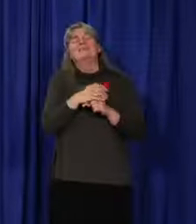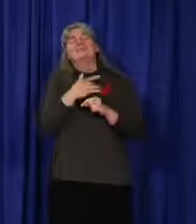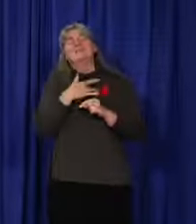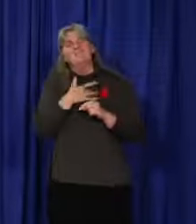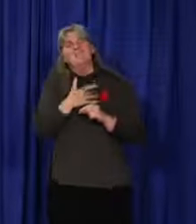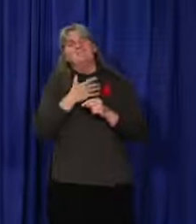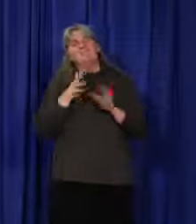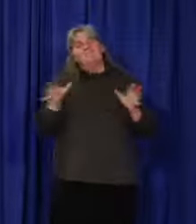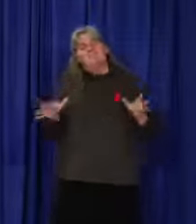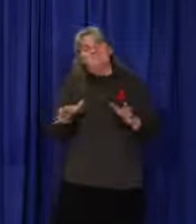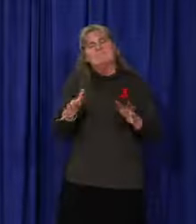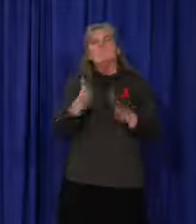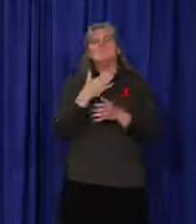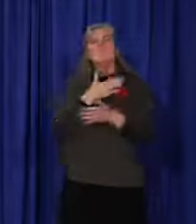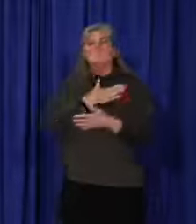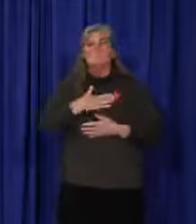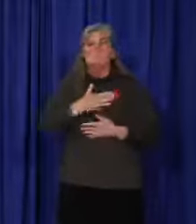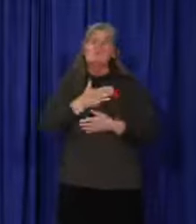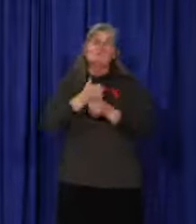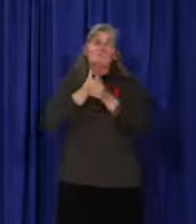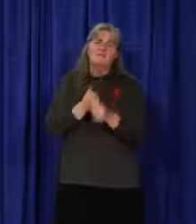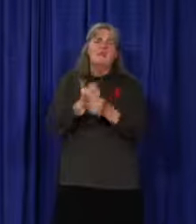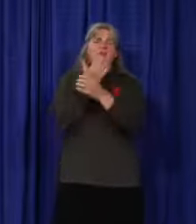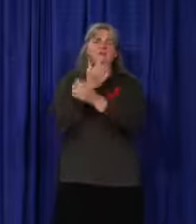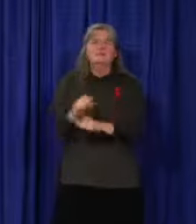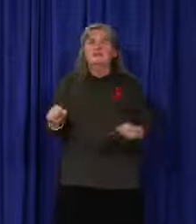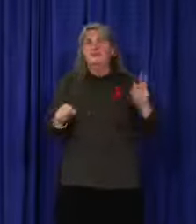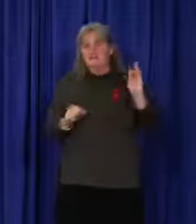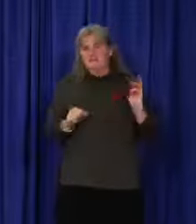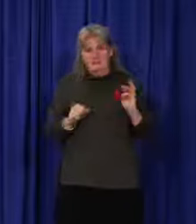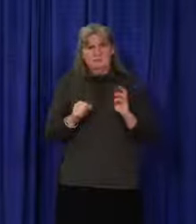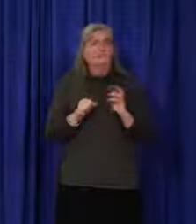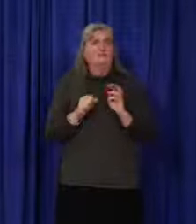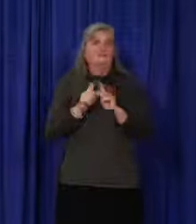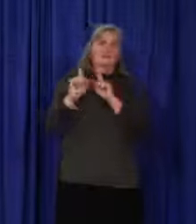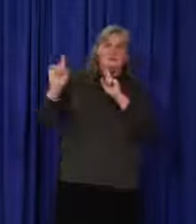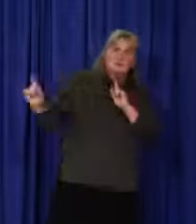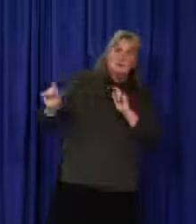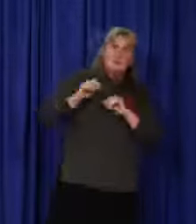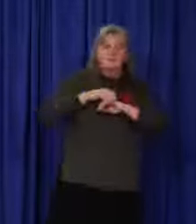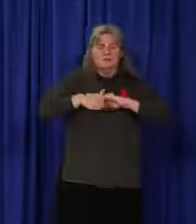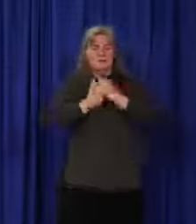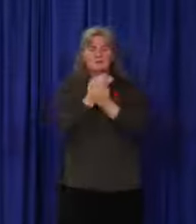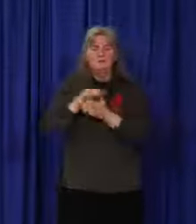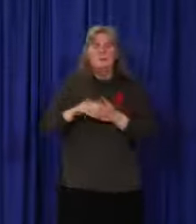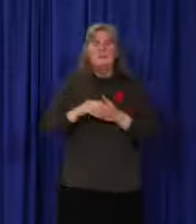I will come back to this later. For now our focus is on making changes to our own ability to socialize and gather.